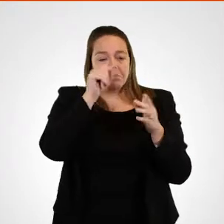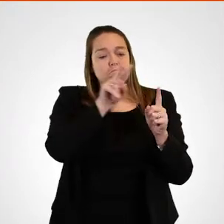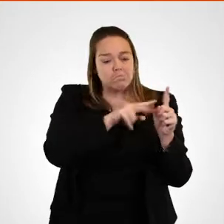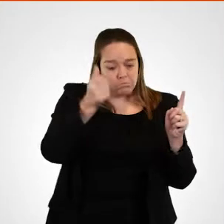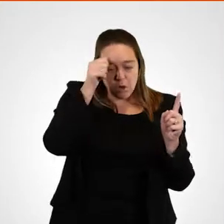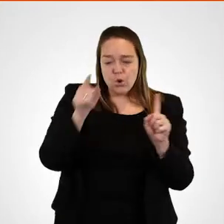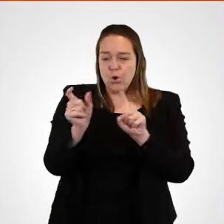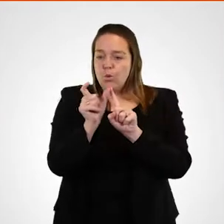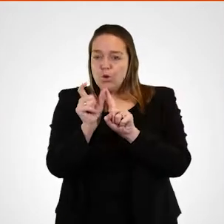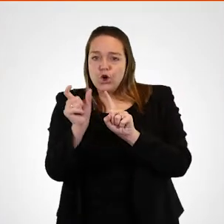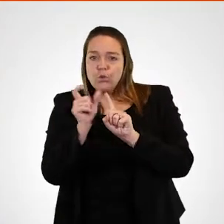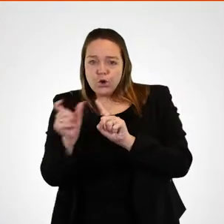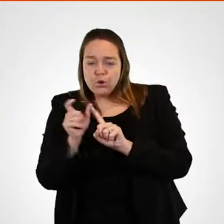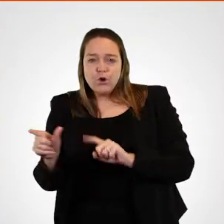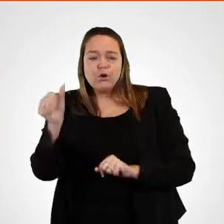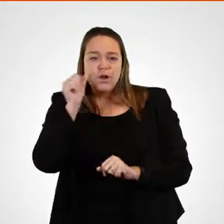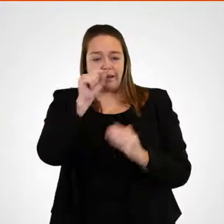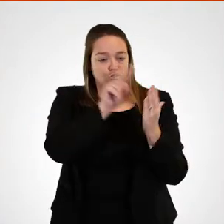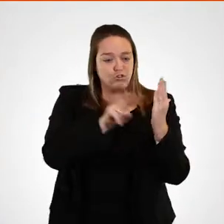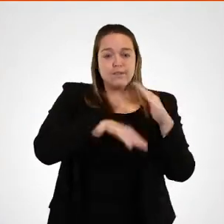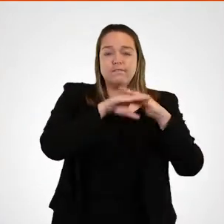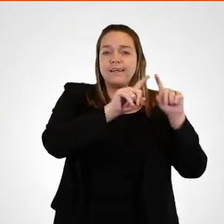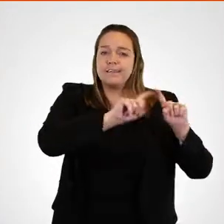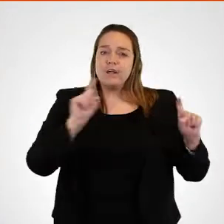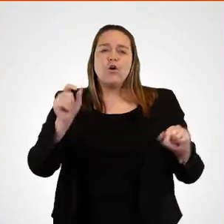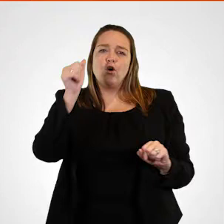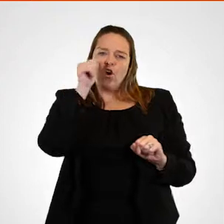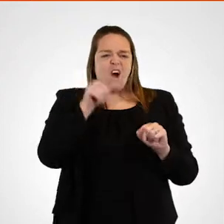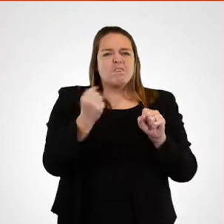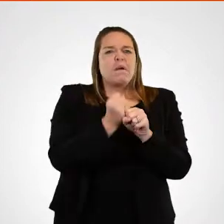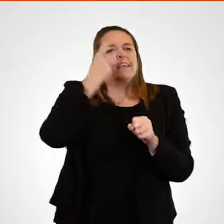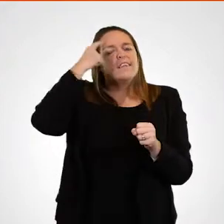they can read sentences and know what... and make sense of it.